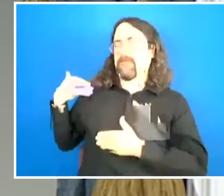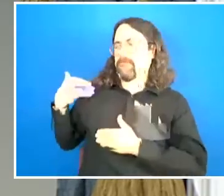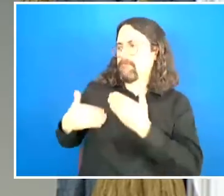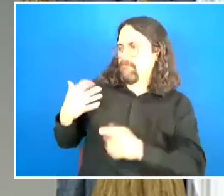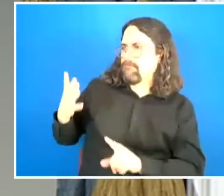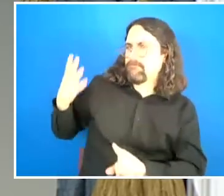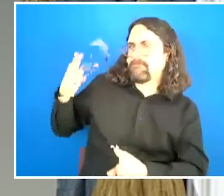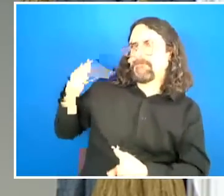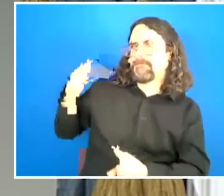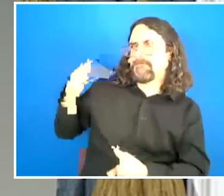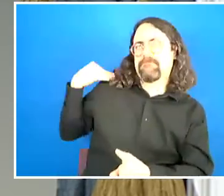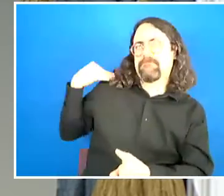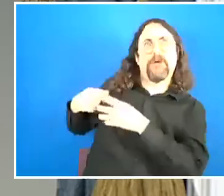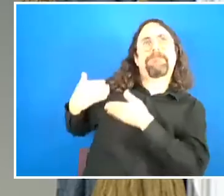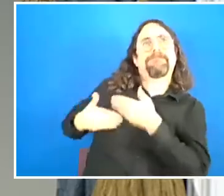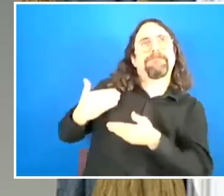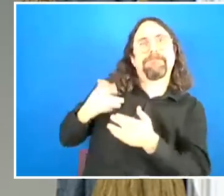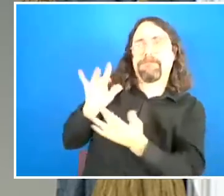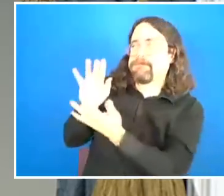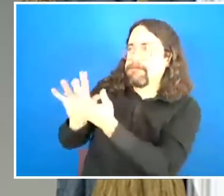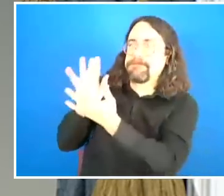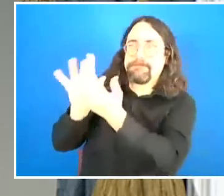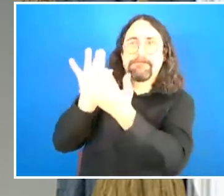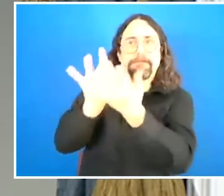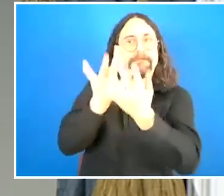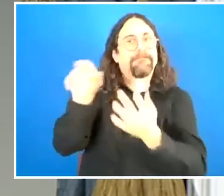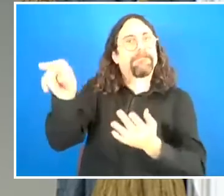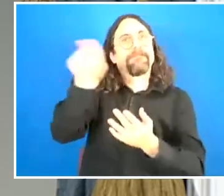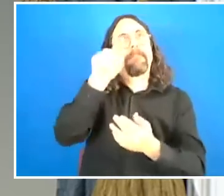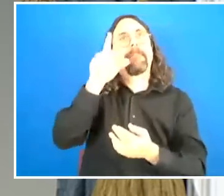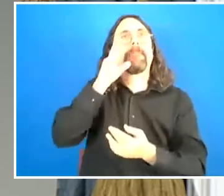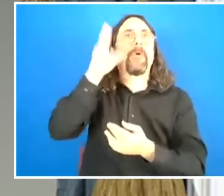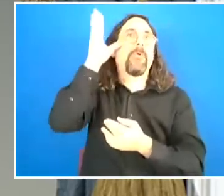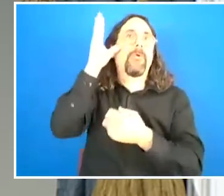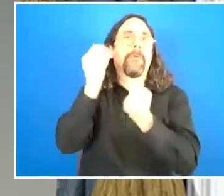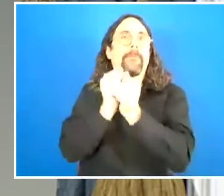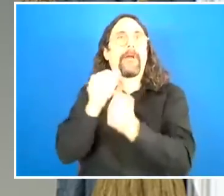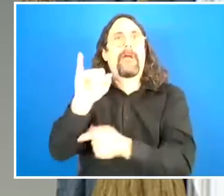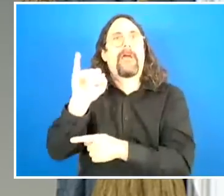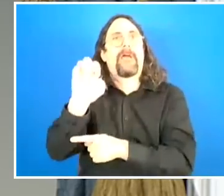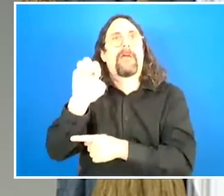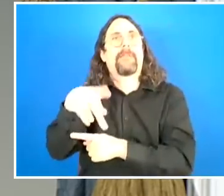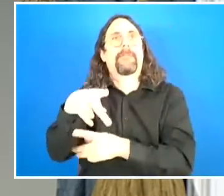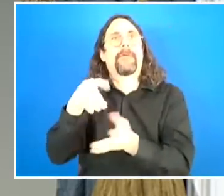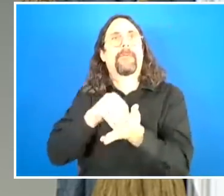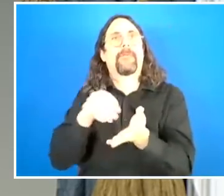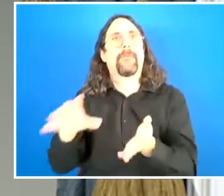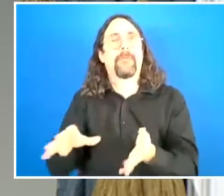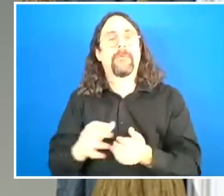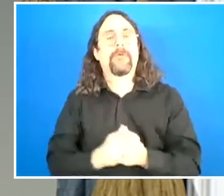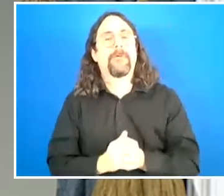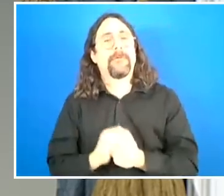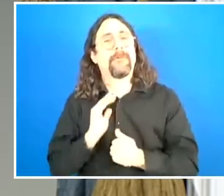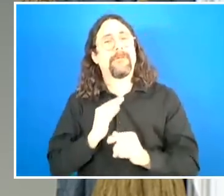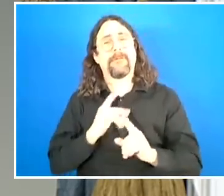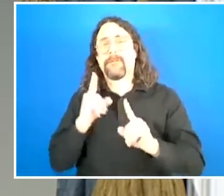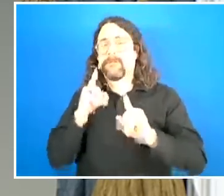AGAIN, THE FOCUS HERE IS TO PROVIDE THE MAXIMUM FLEXIBILITY TO STUDENTS AND TO PARENTS THAT RECOGNIZES A